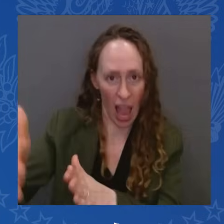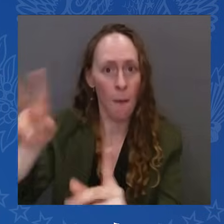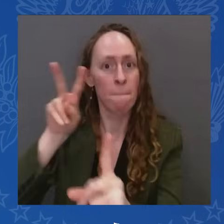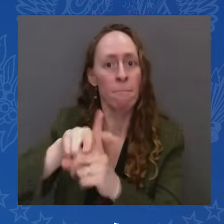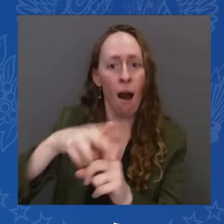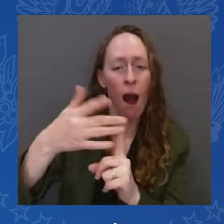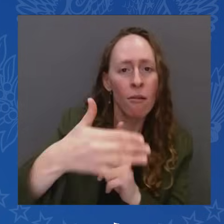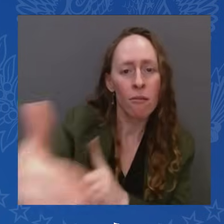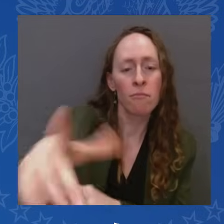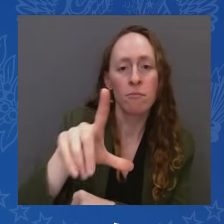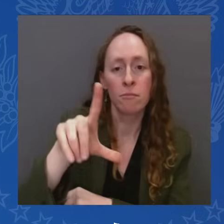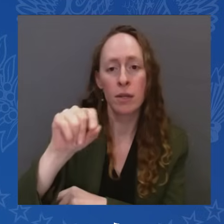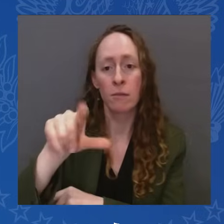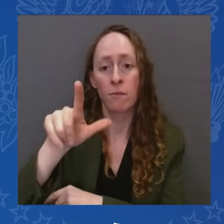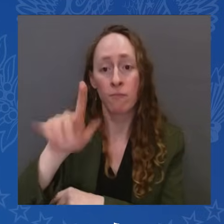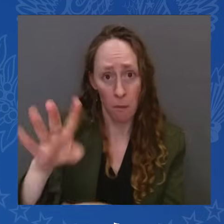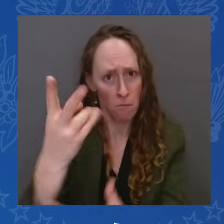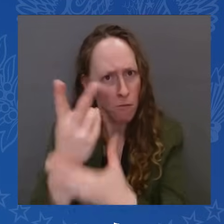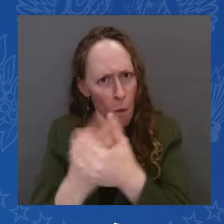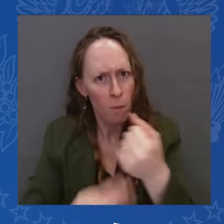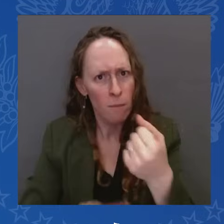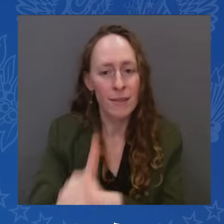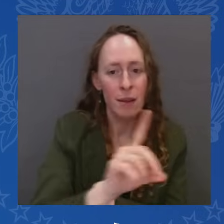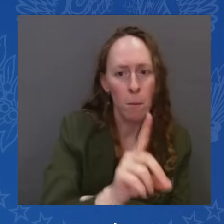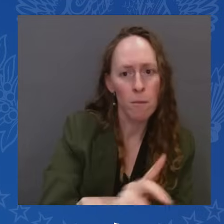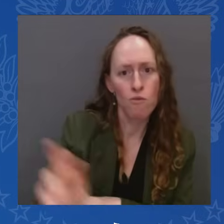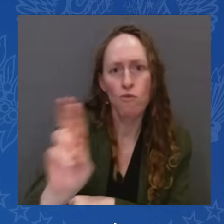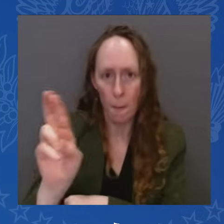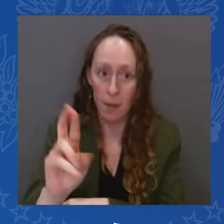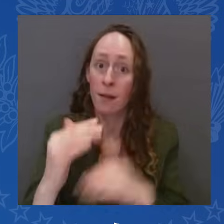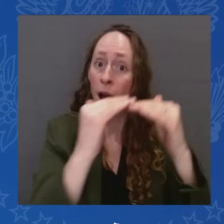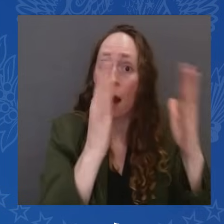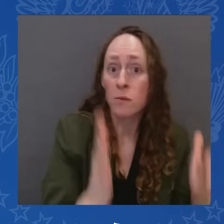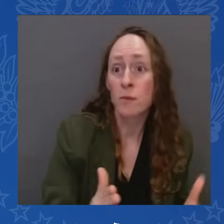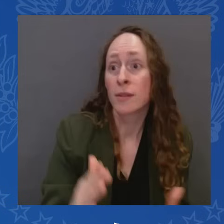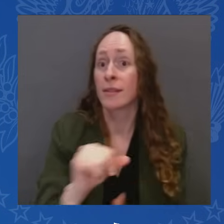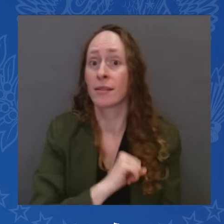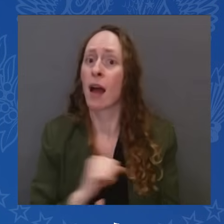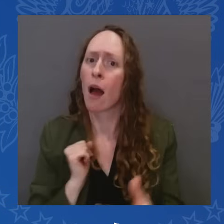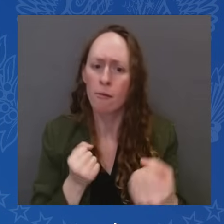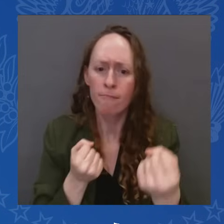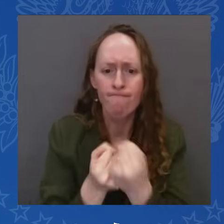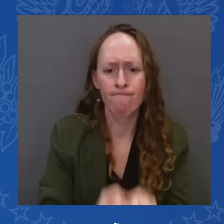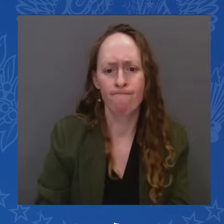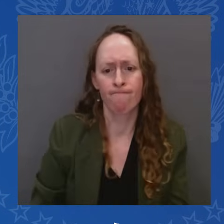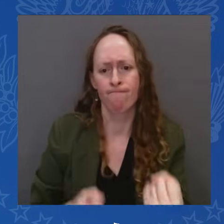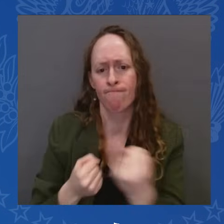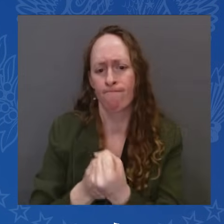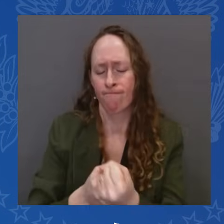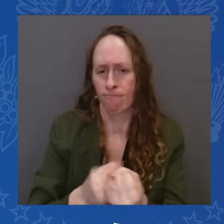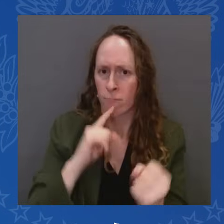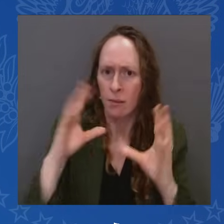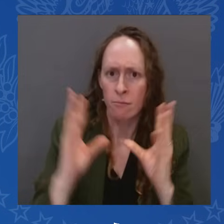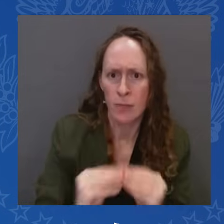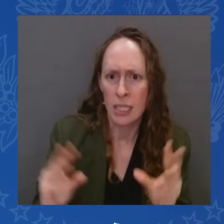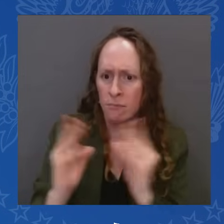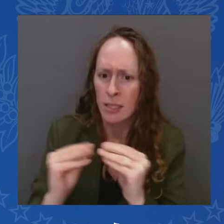with the Speaker were very productive. And I thank you for the bipartisan support. As we approach Christmas,